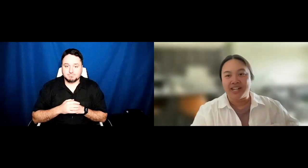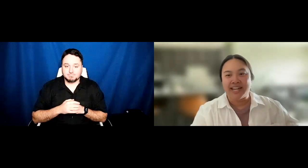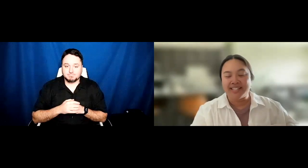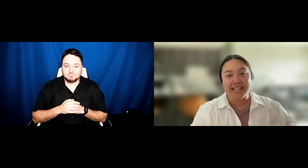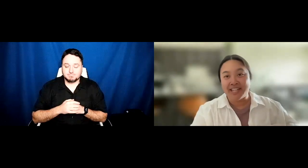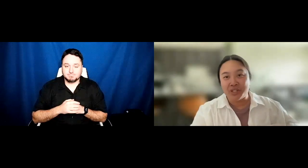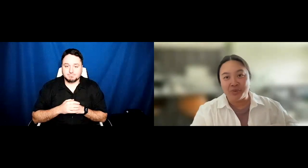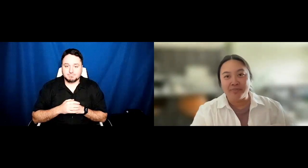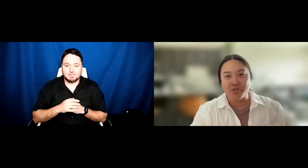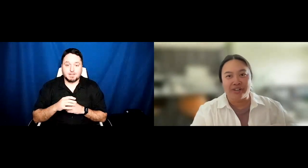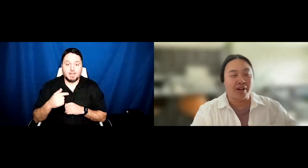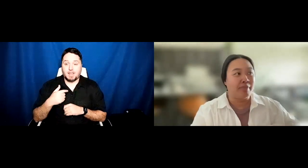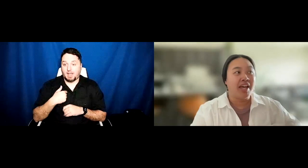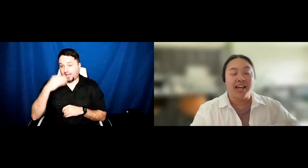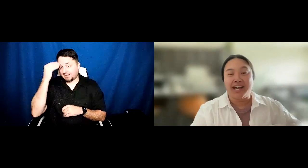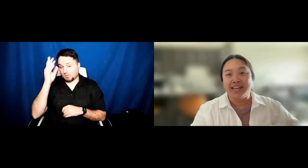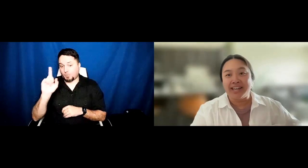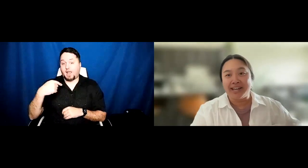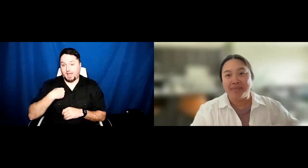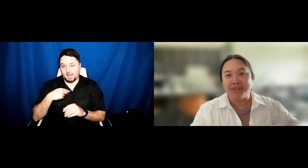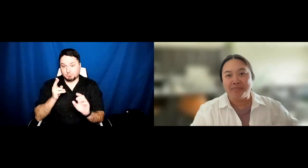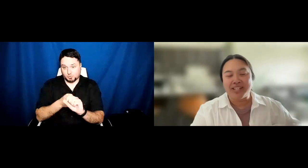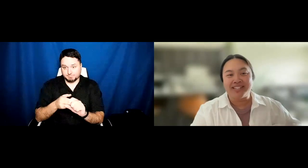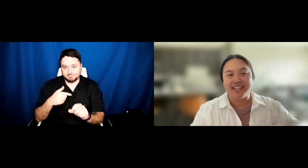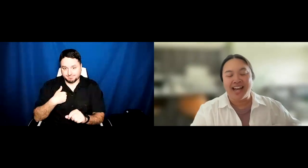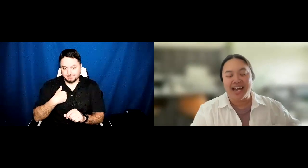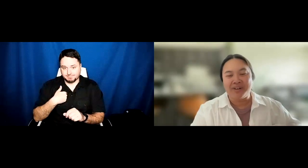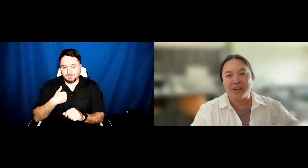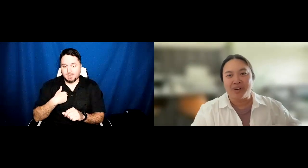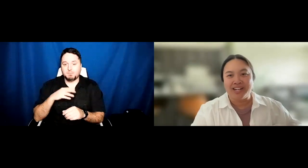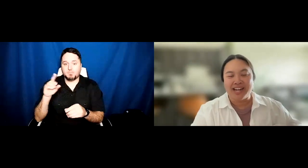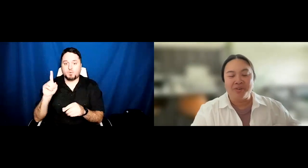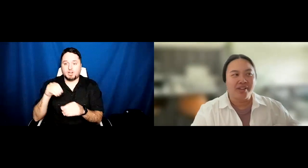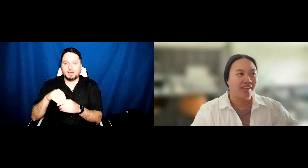And I guess I could tell you where I'm joining from. I am based in Iowa right now.